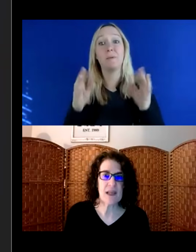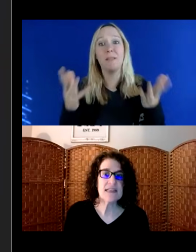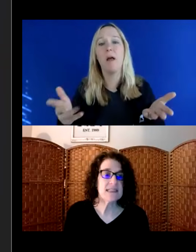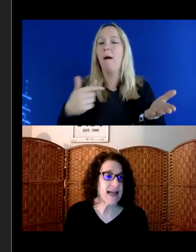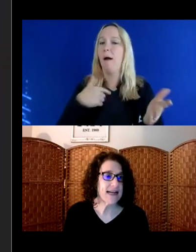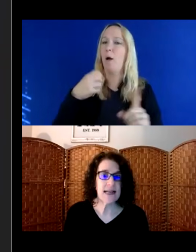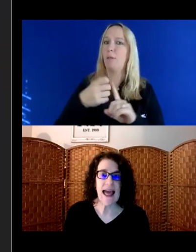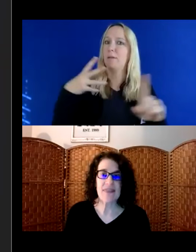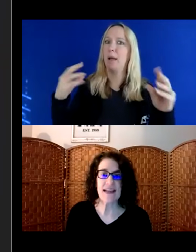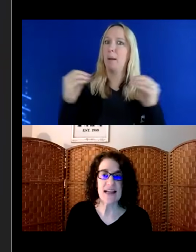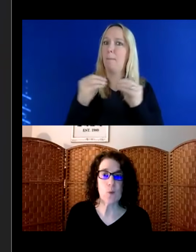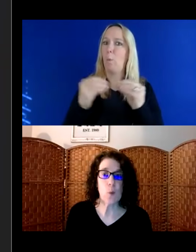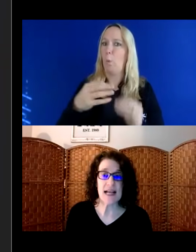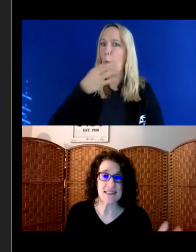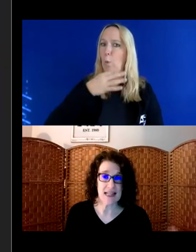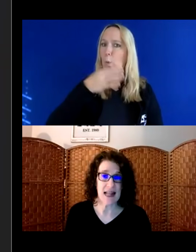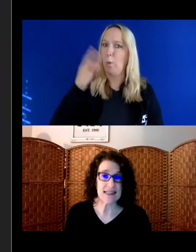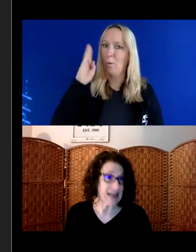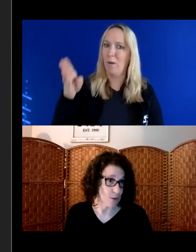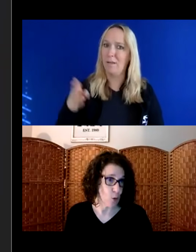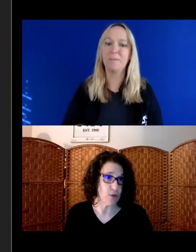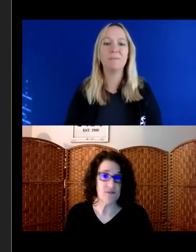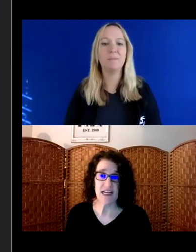Second, at the end, when I selected "download the video,"